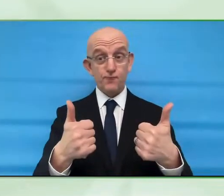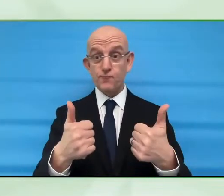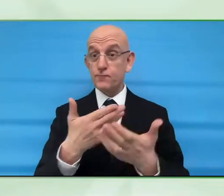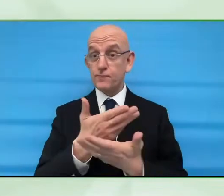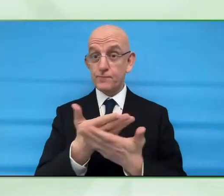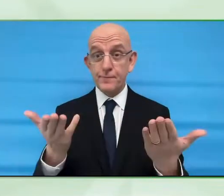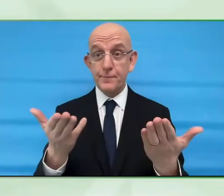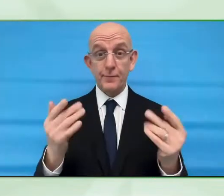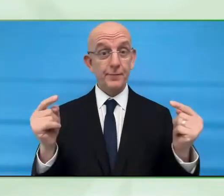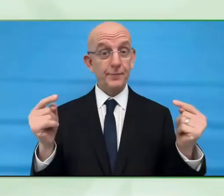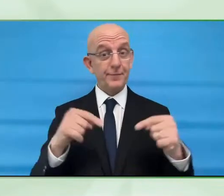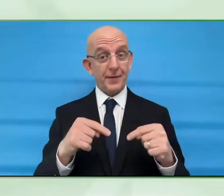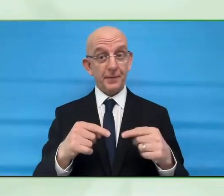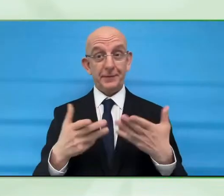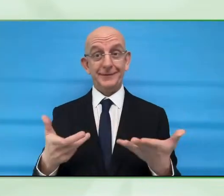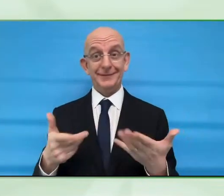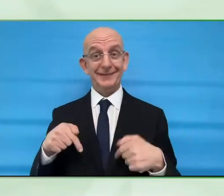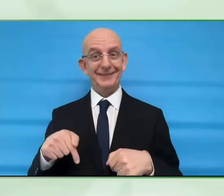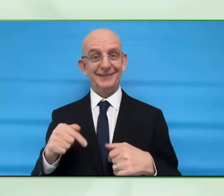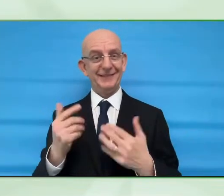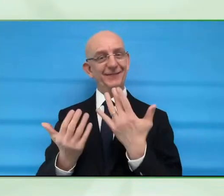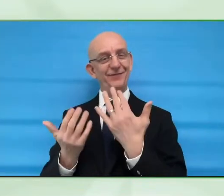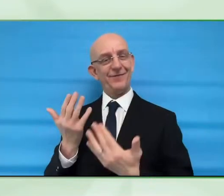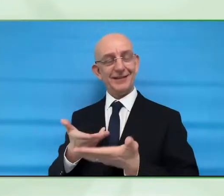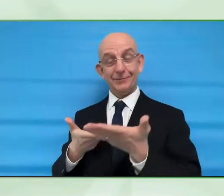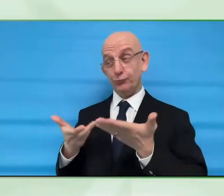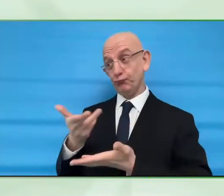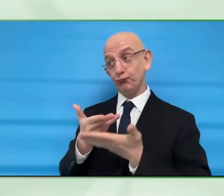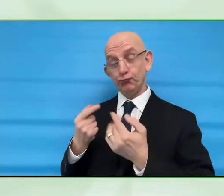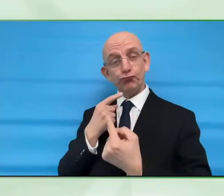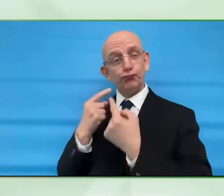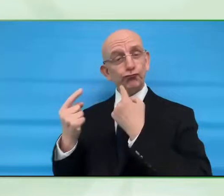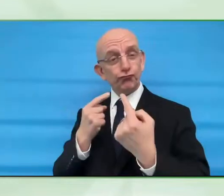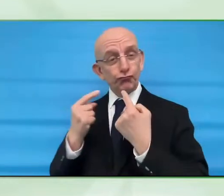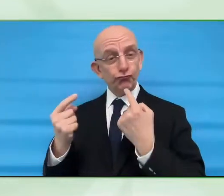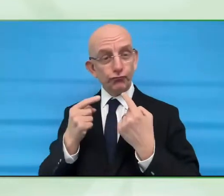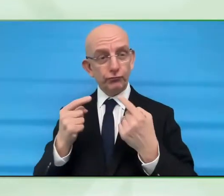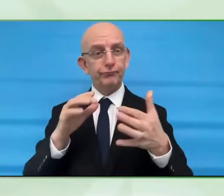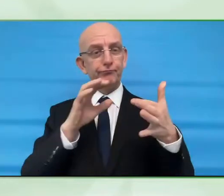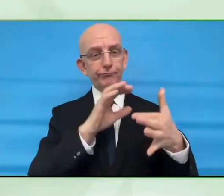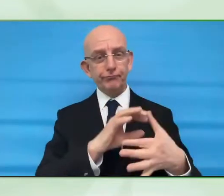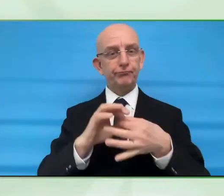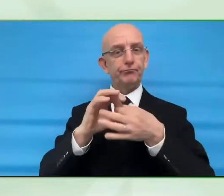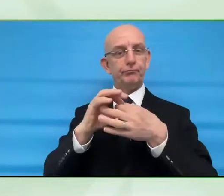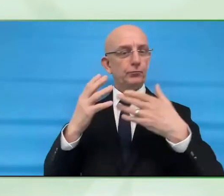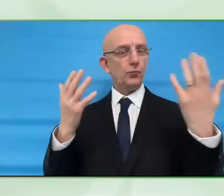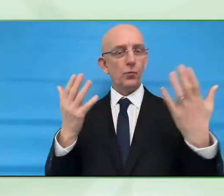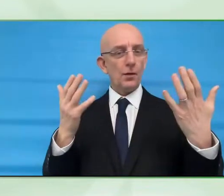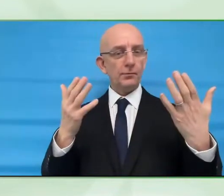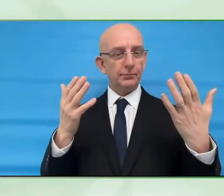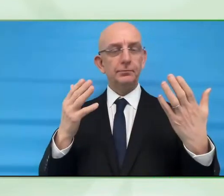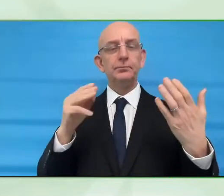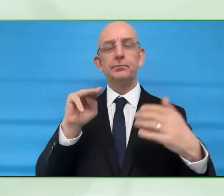and outreach. I am from the United Nations office for outerspace affairs.